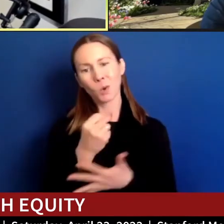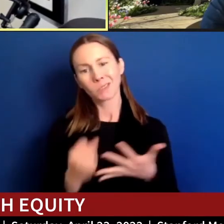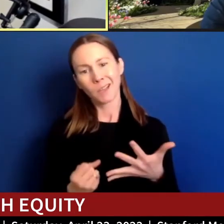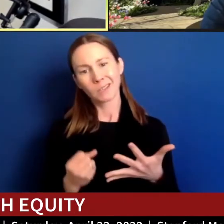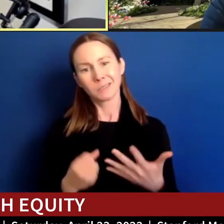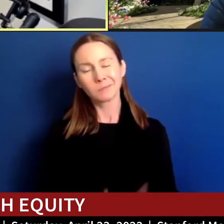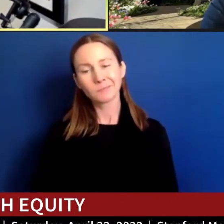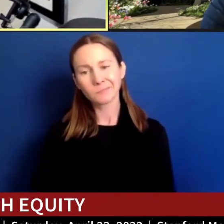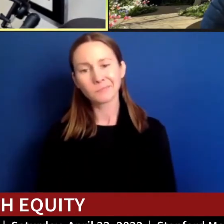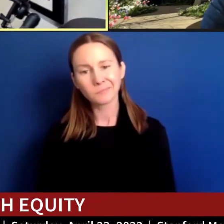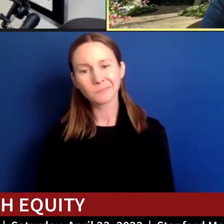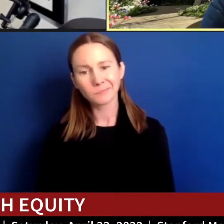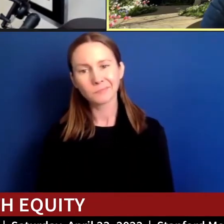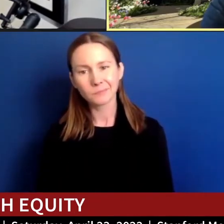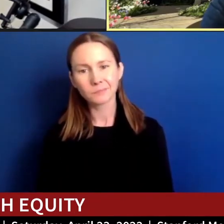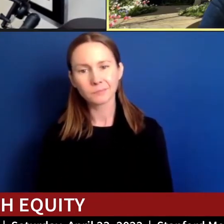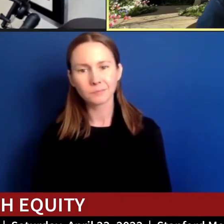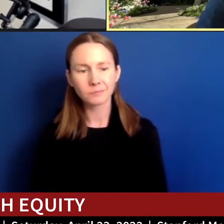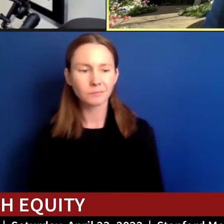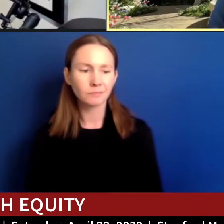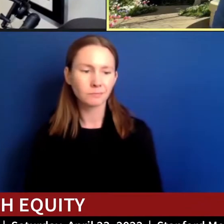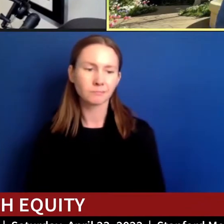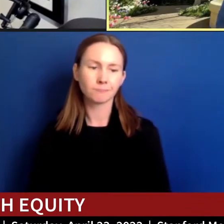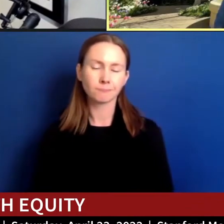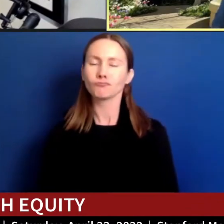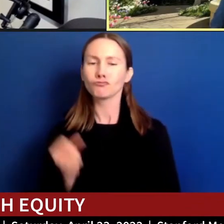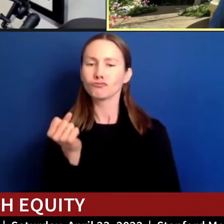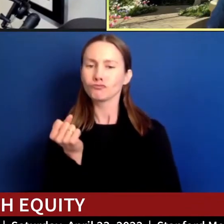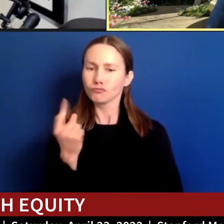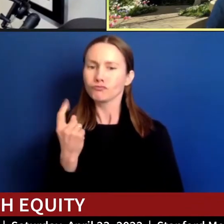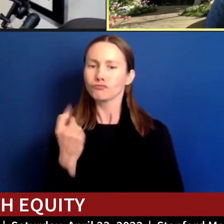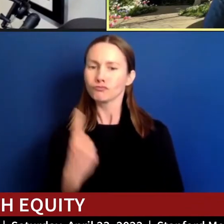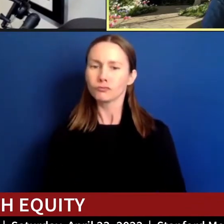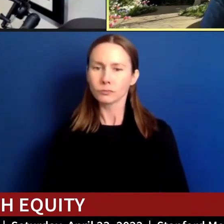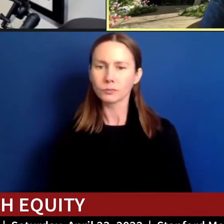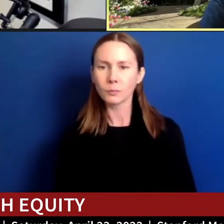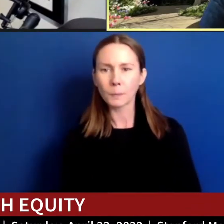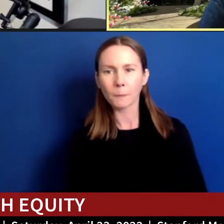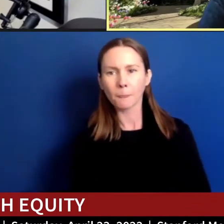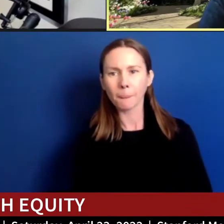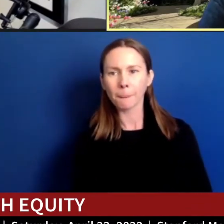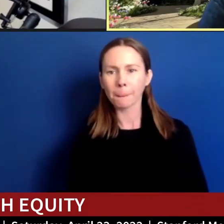Understandable. And then, especially given the diversity of disability,